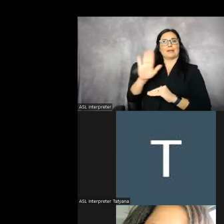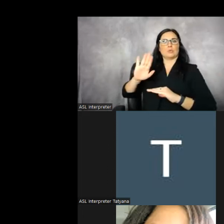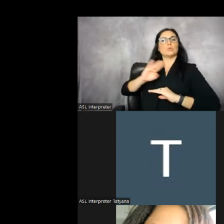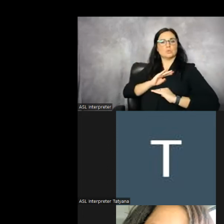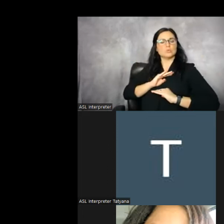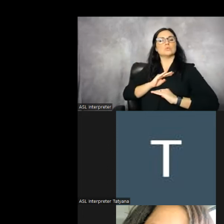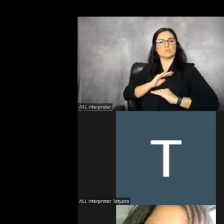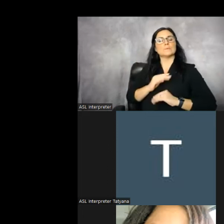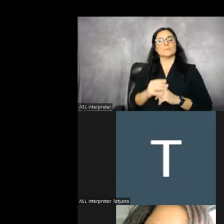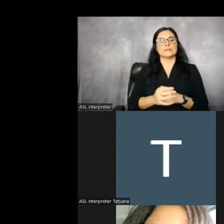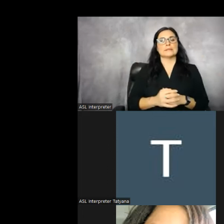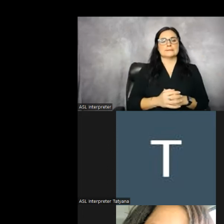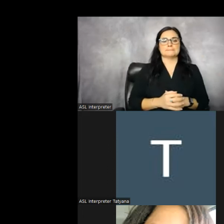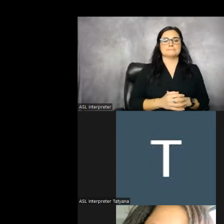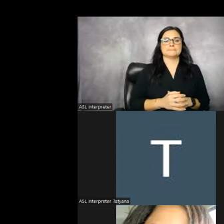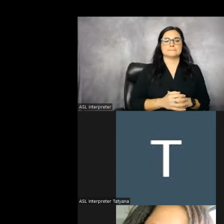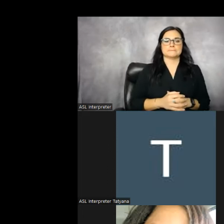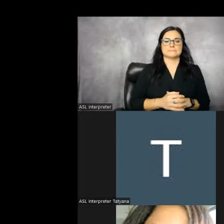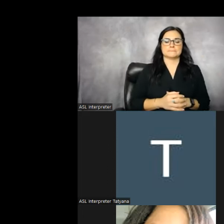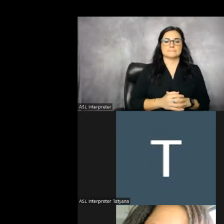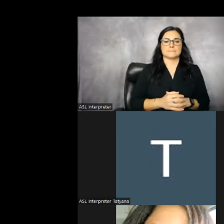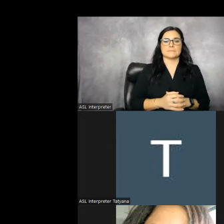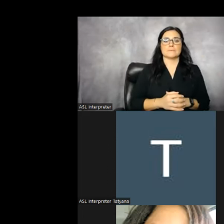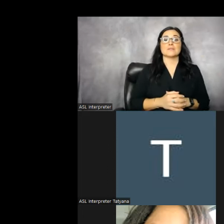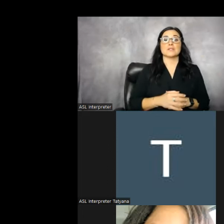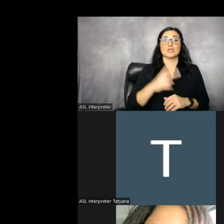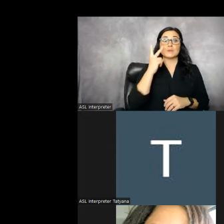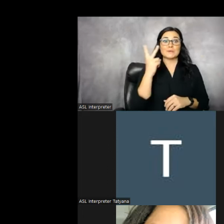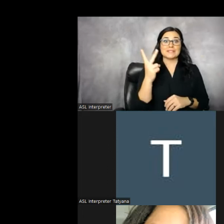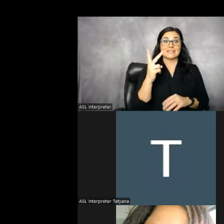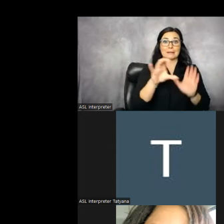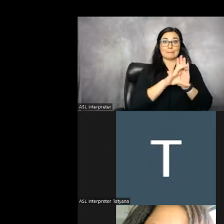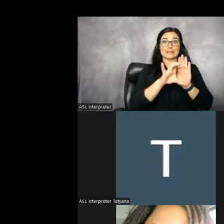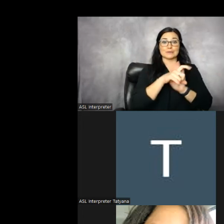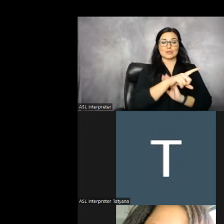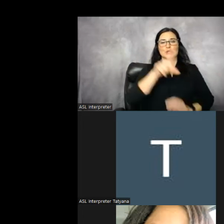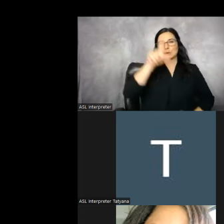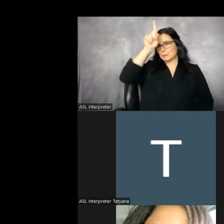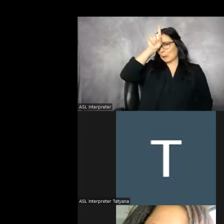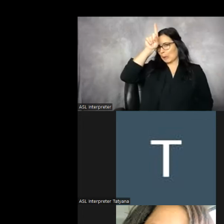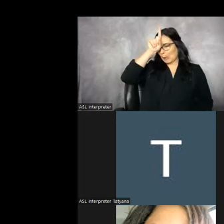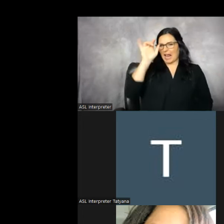So, on this slide, I have an icon of a unicorn. So, one of the things that we can do